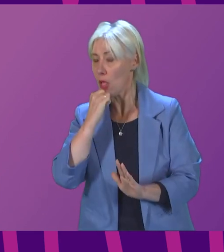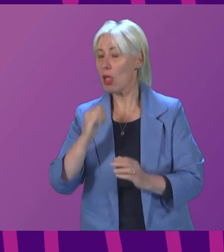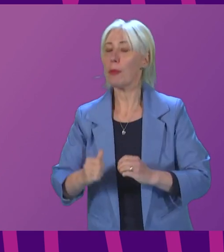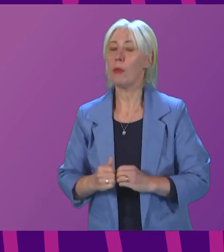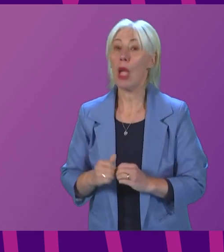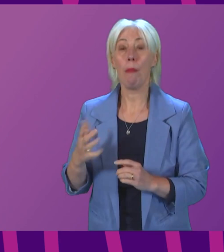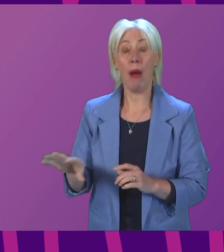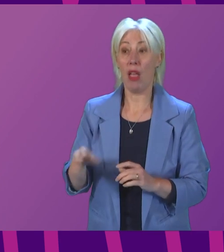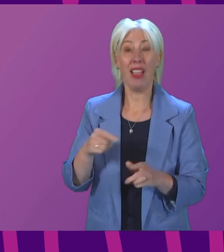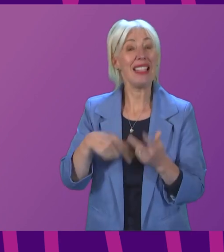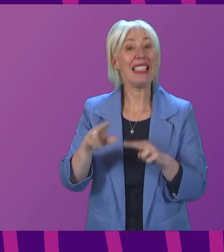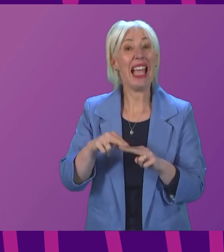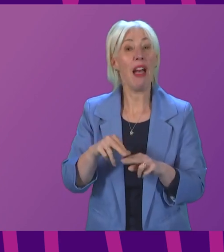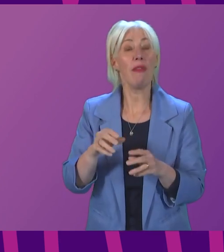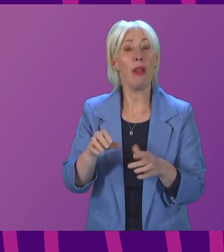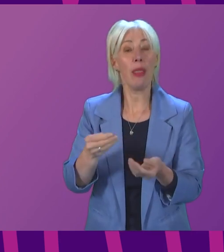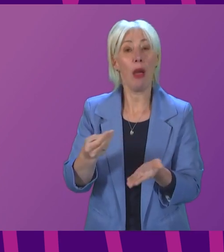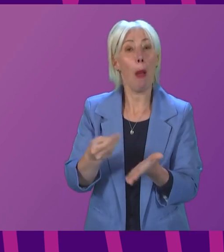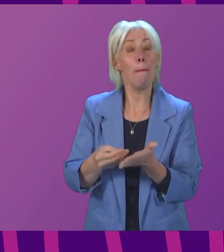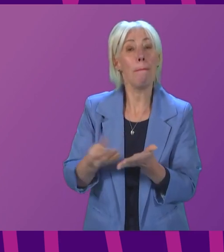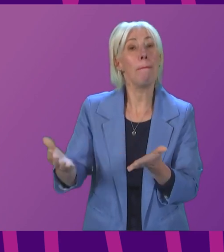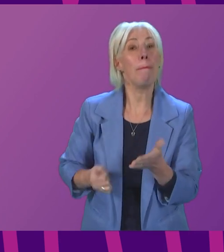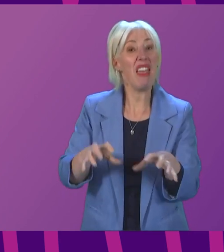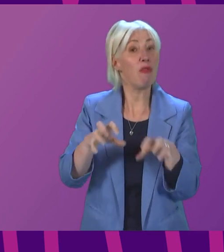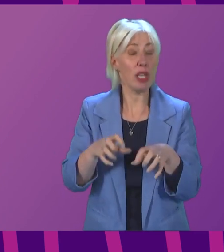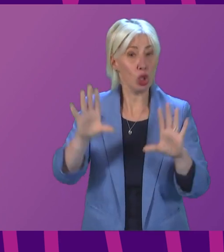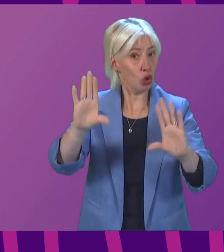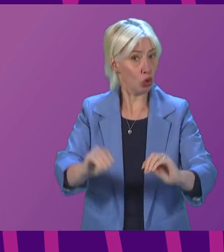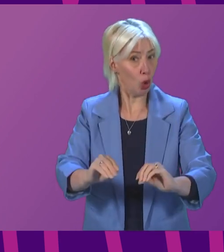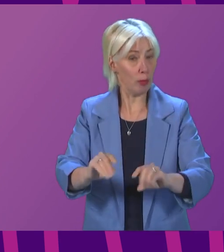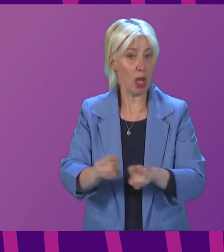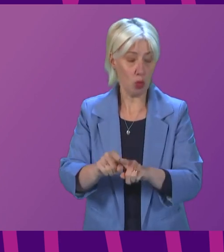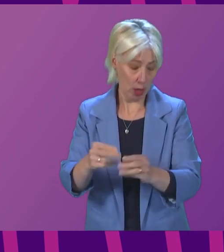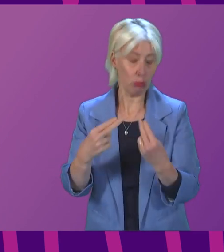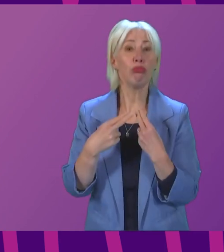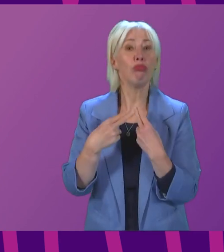We will continue to press for full devolution of rail powers, including full devolution